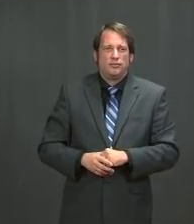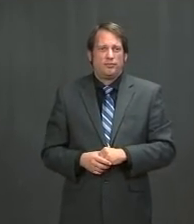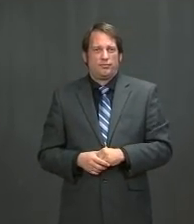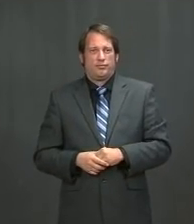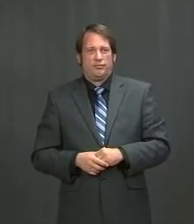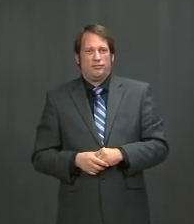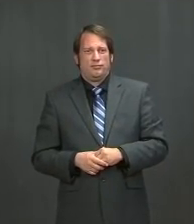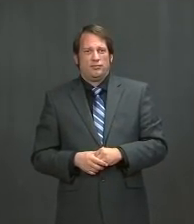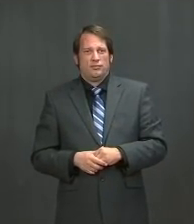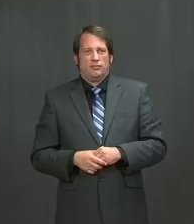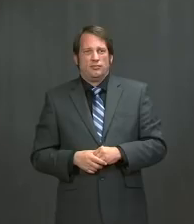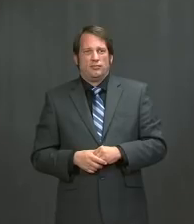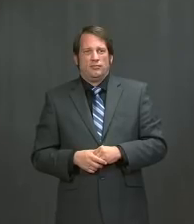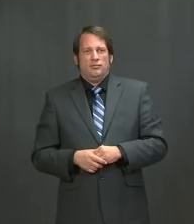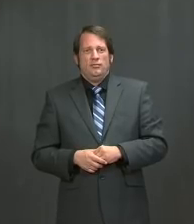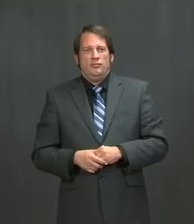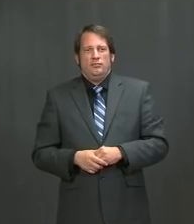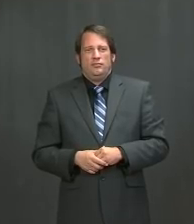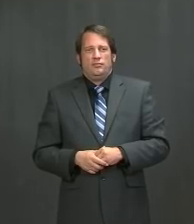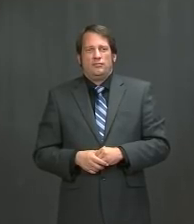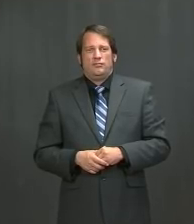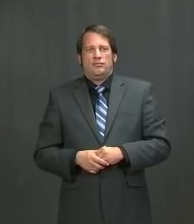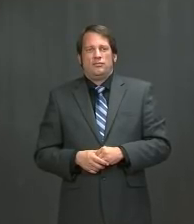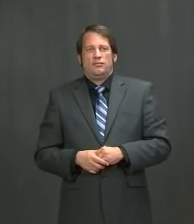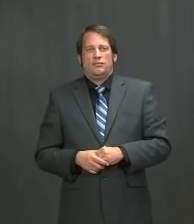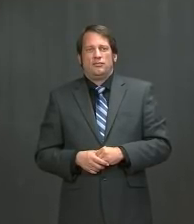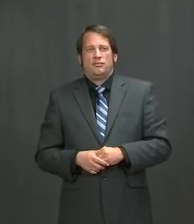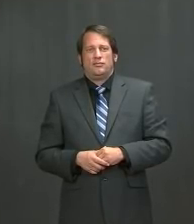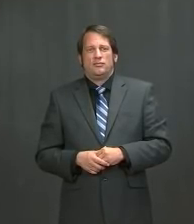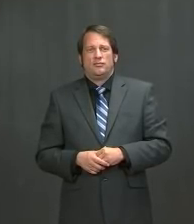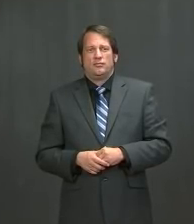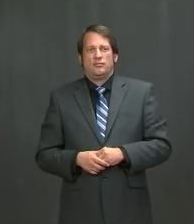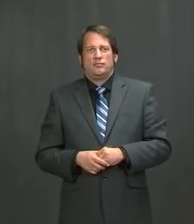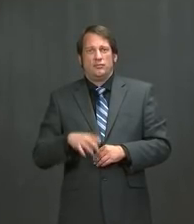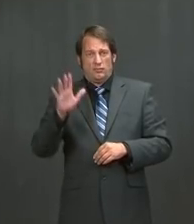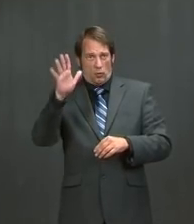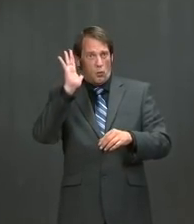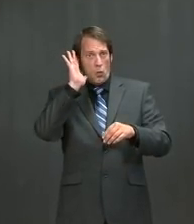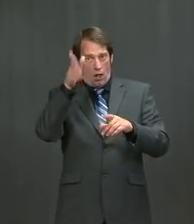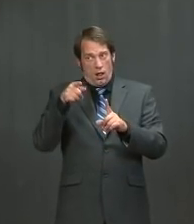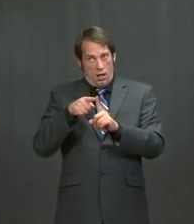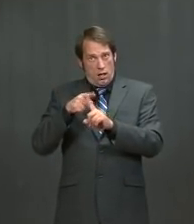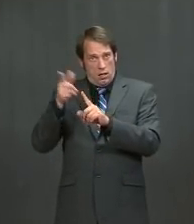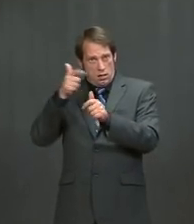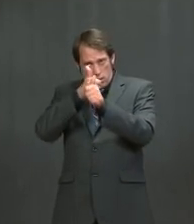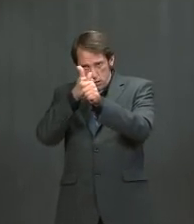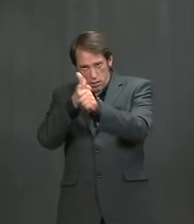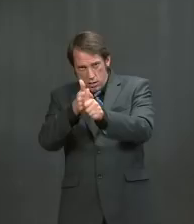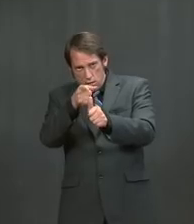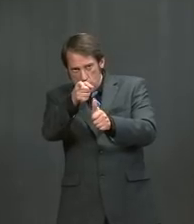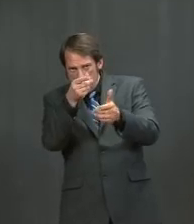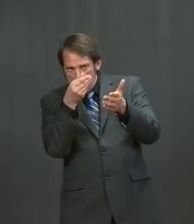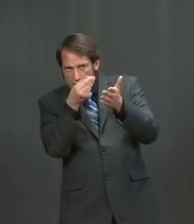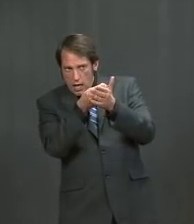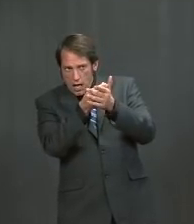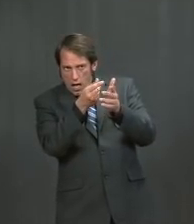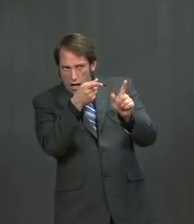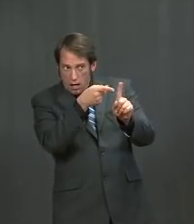whether this event actually does lead to a spike? Ms. Psaki: I would send that question to the CDC. Go ahead.